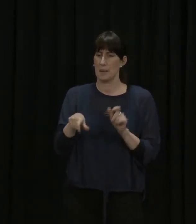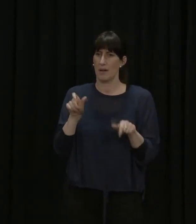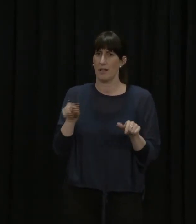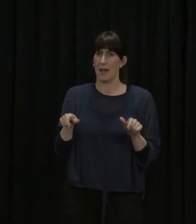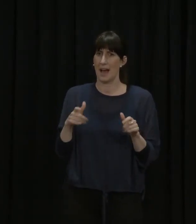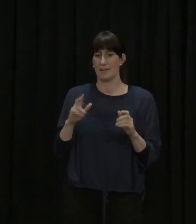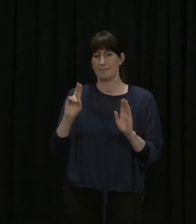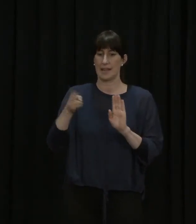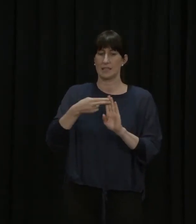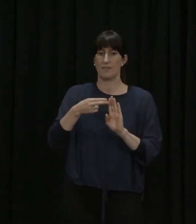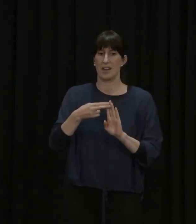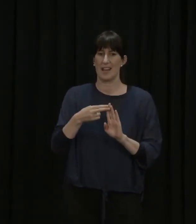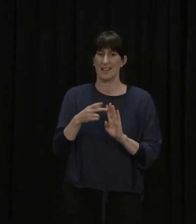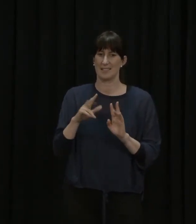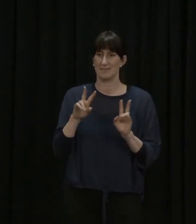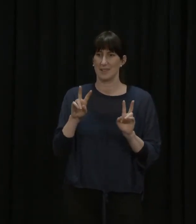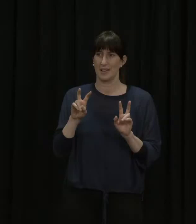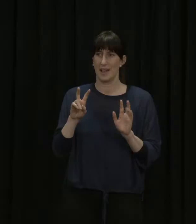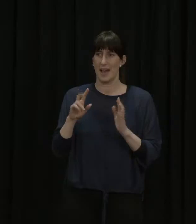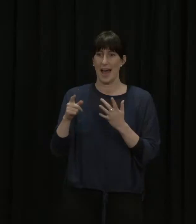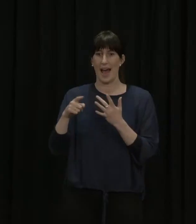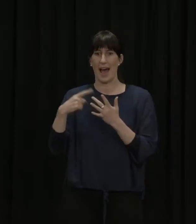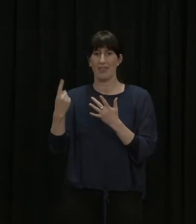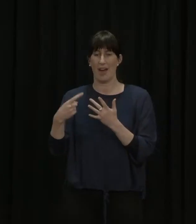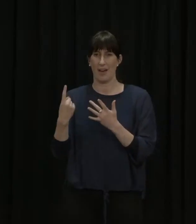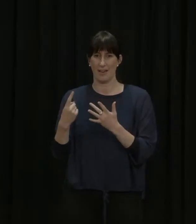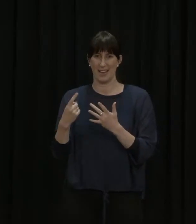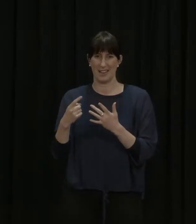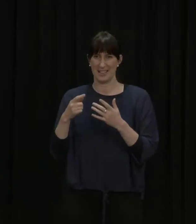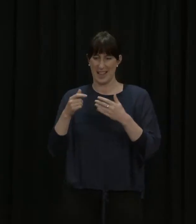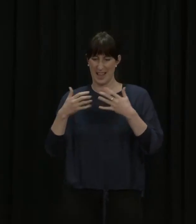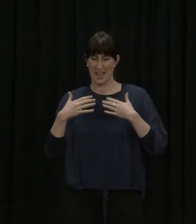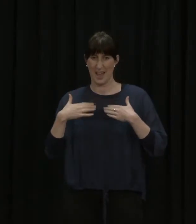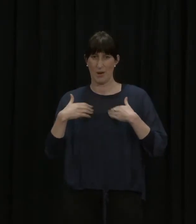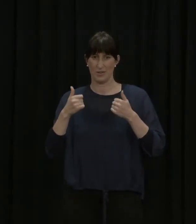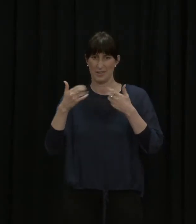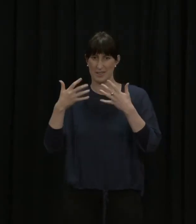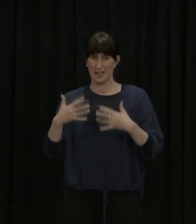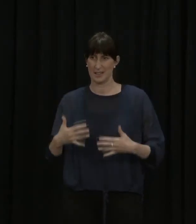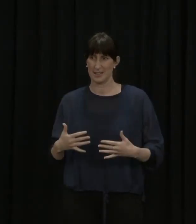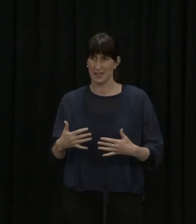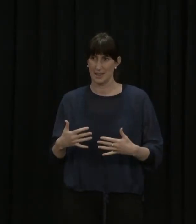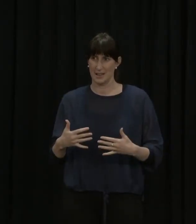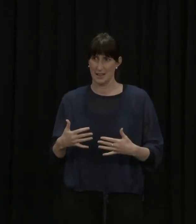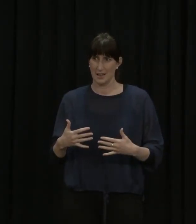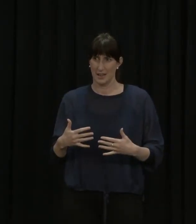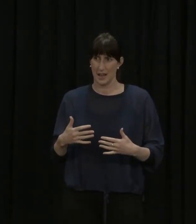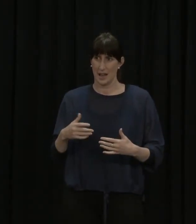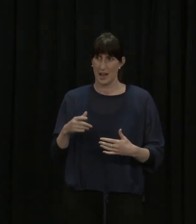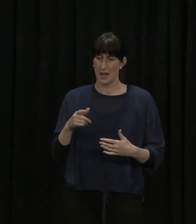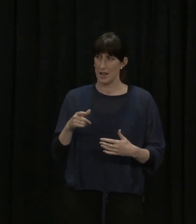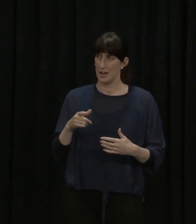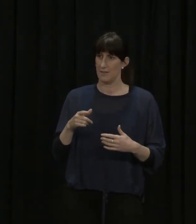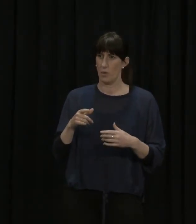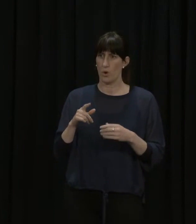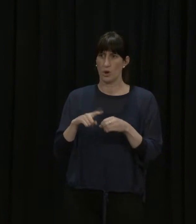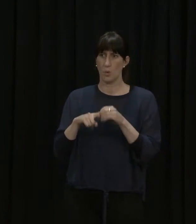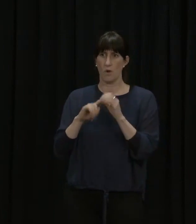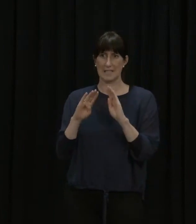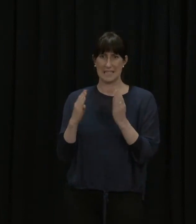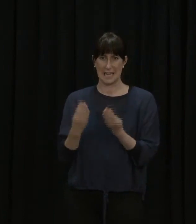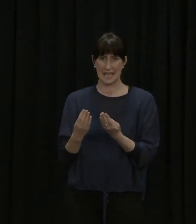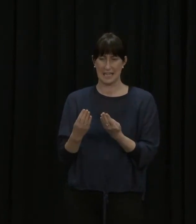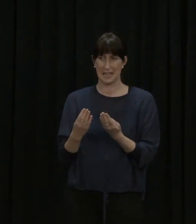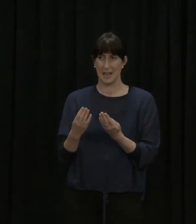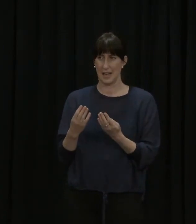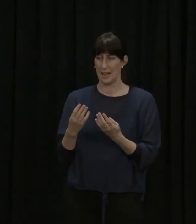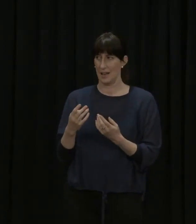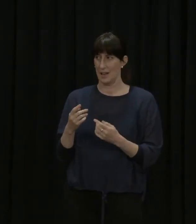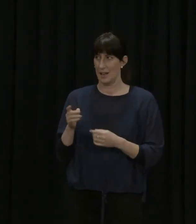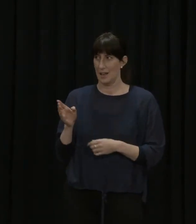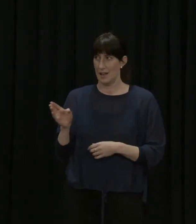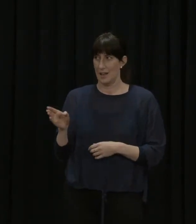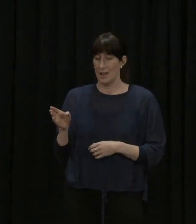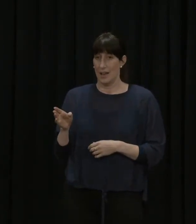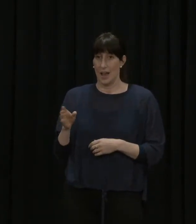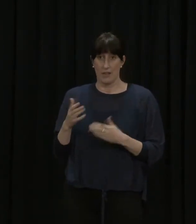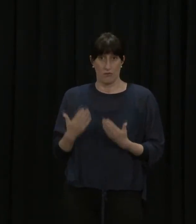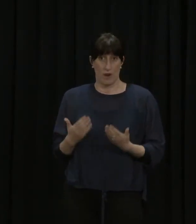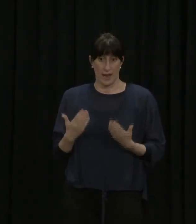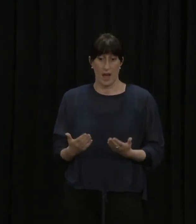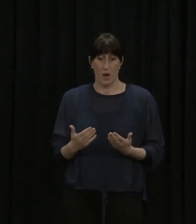Why are they 1500 people